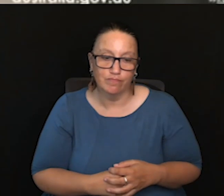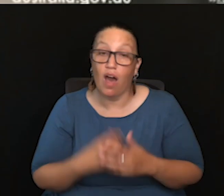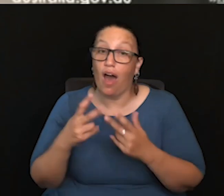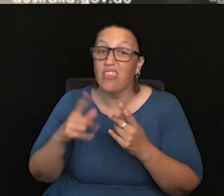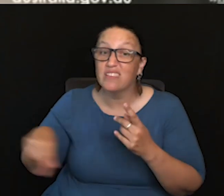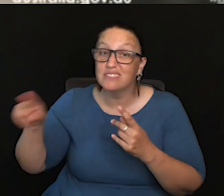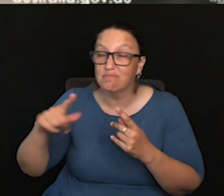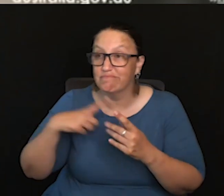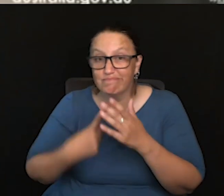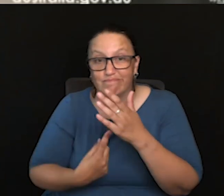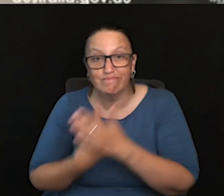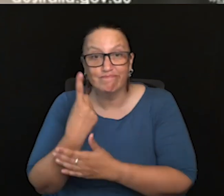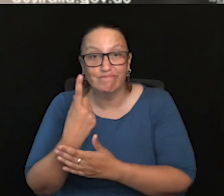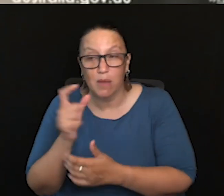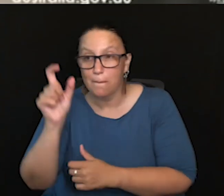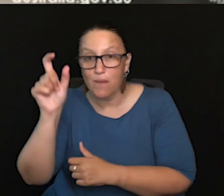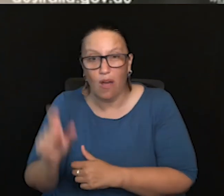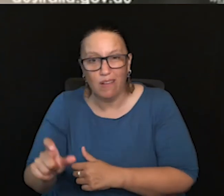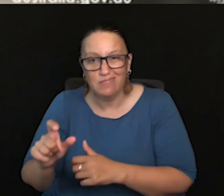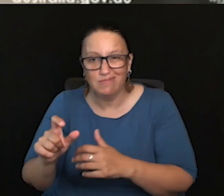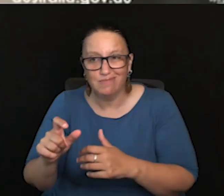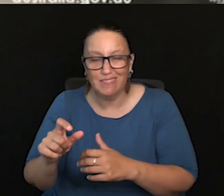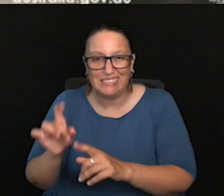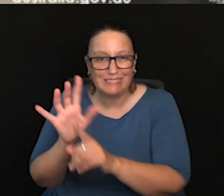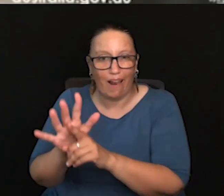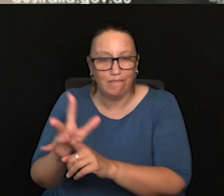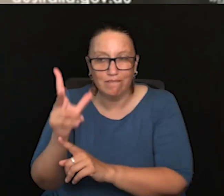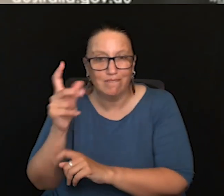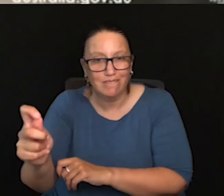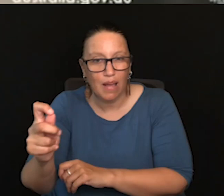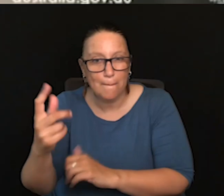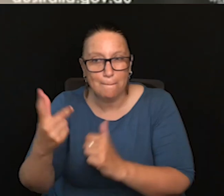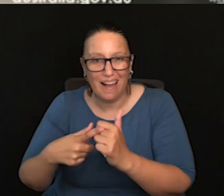So, in fact, we will have finished about six weeks ahead of our intended schedule,